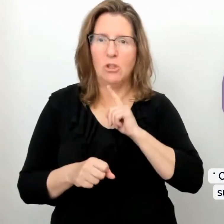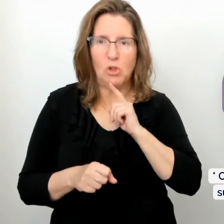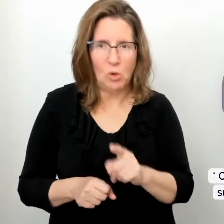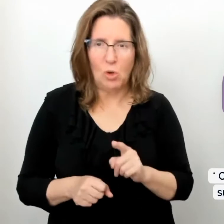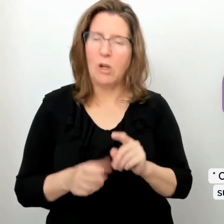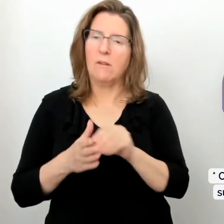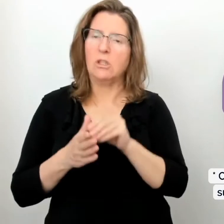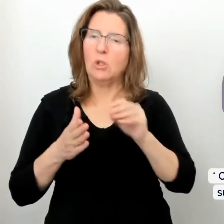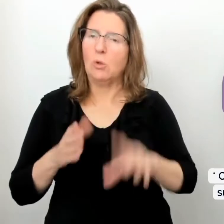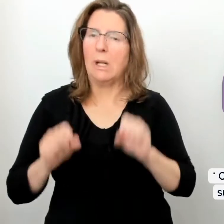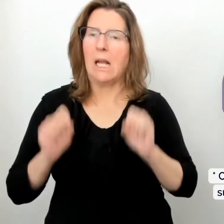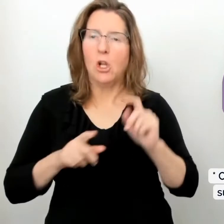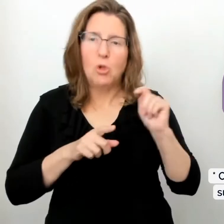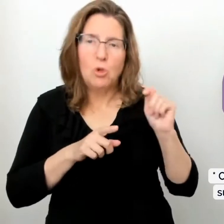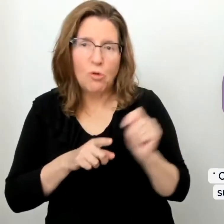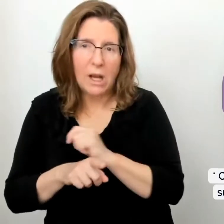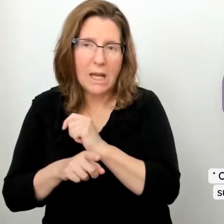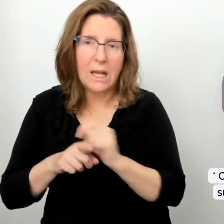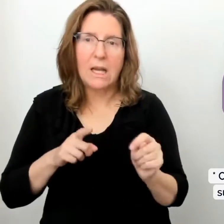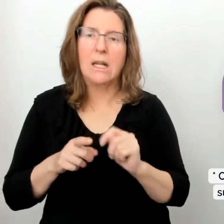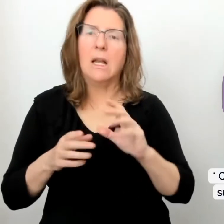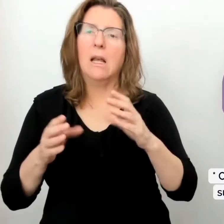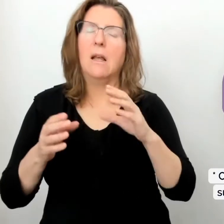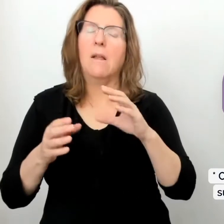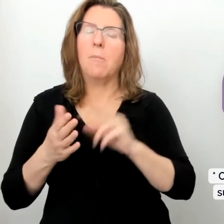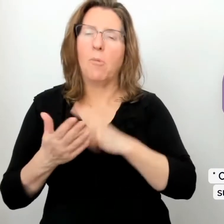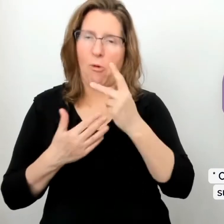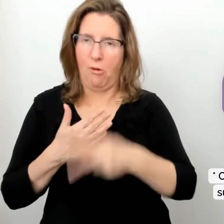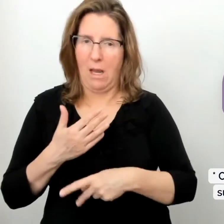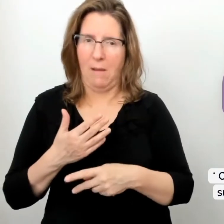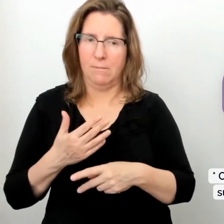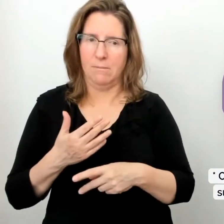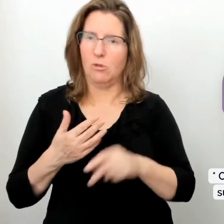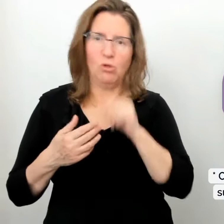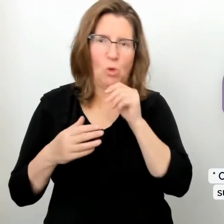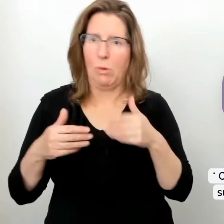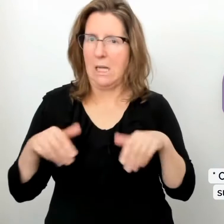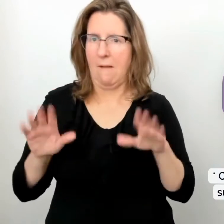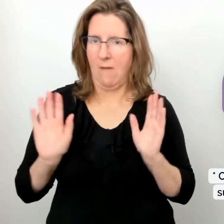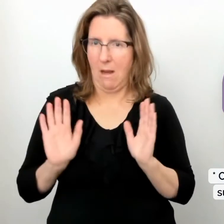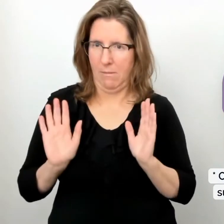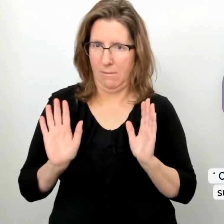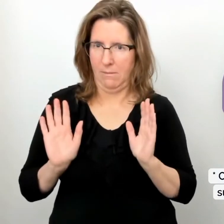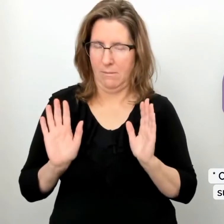Don't assume student incompetence and give up.